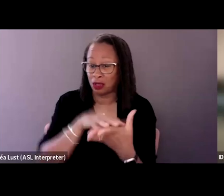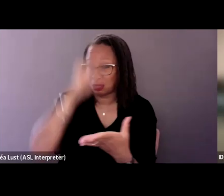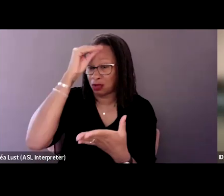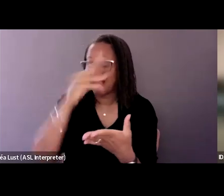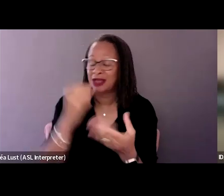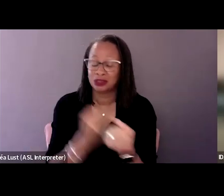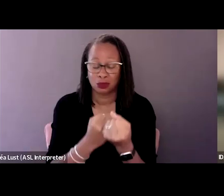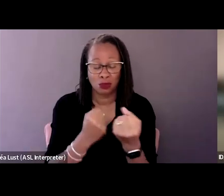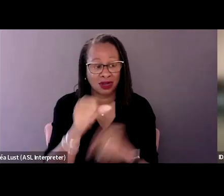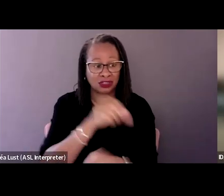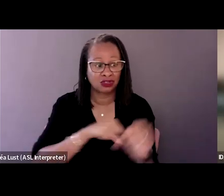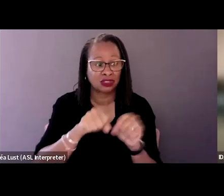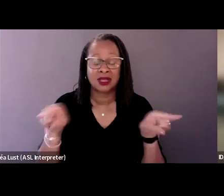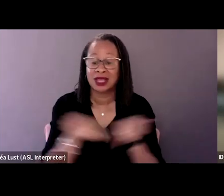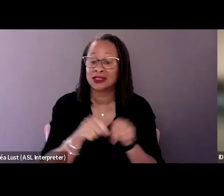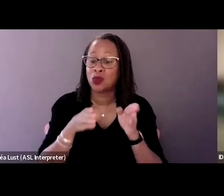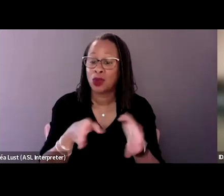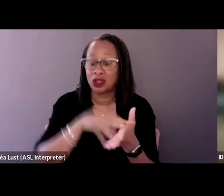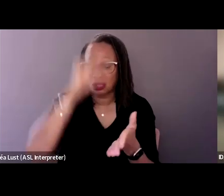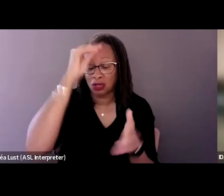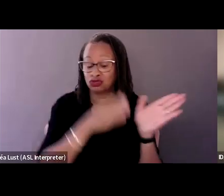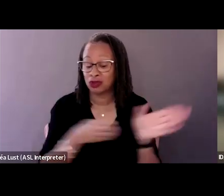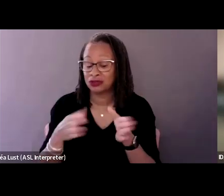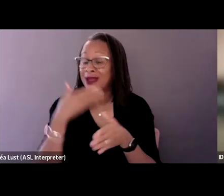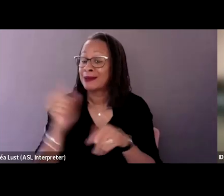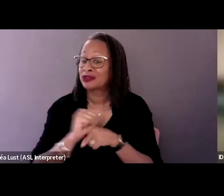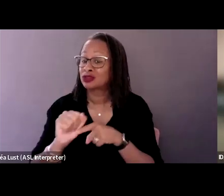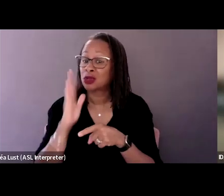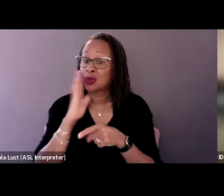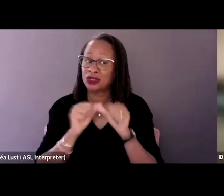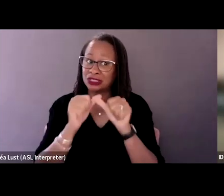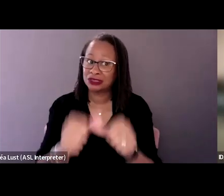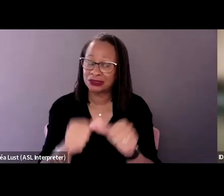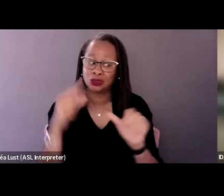as a way to learn strategy and best practices that they want to uphold in filmmaking.